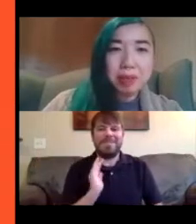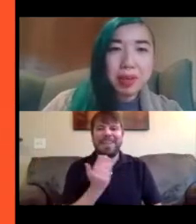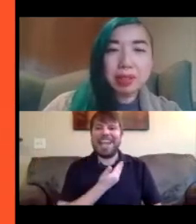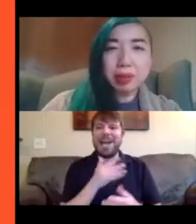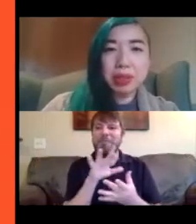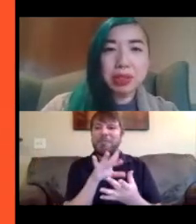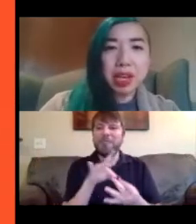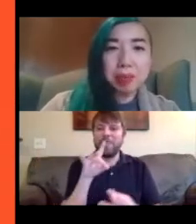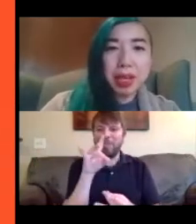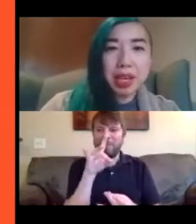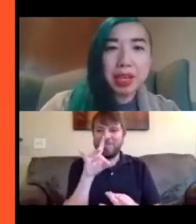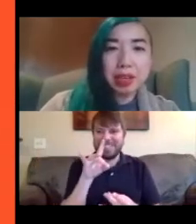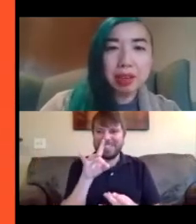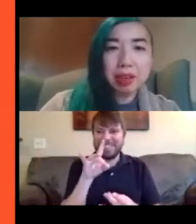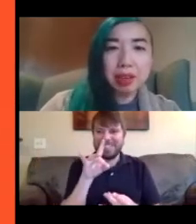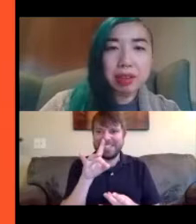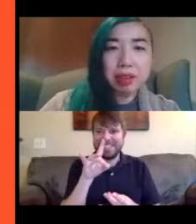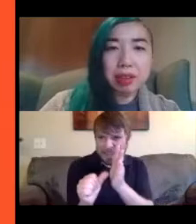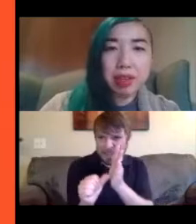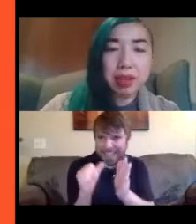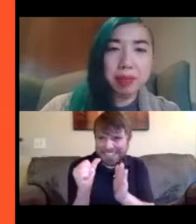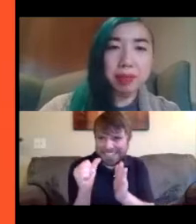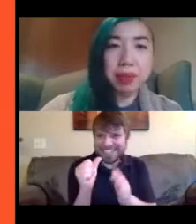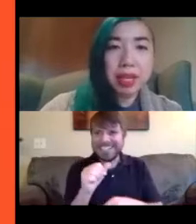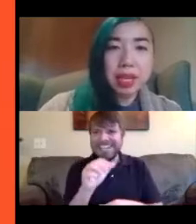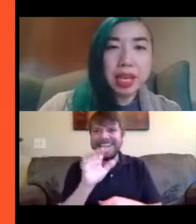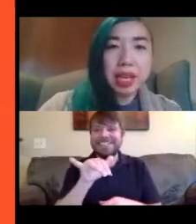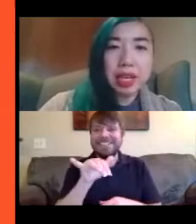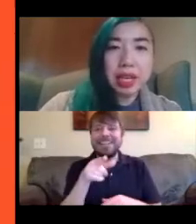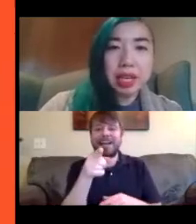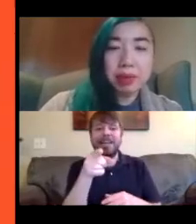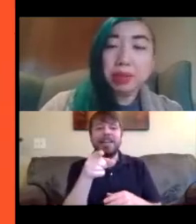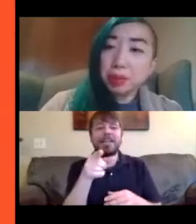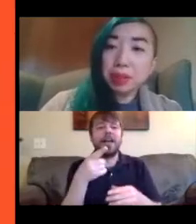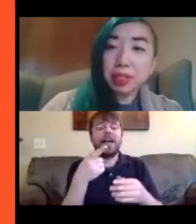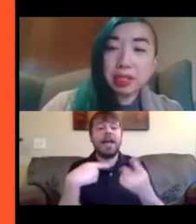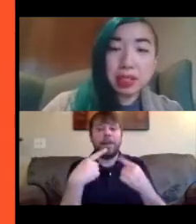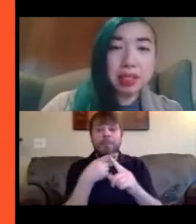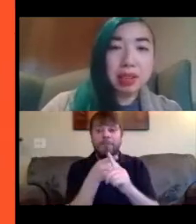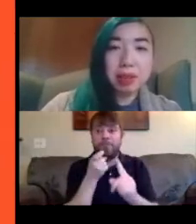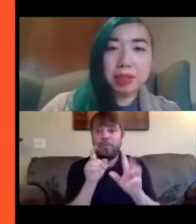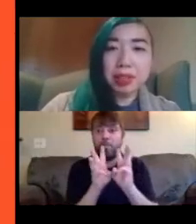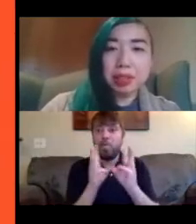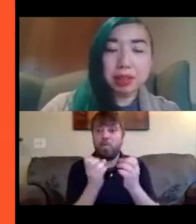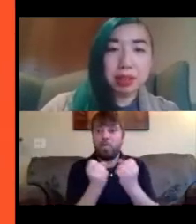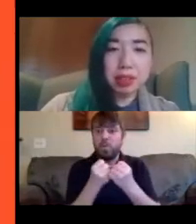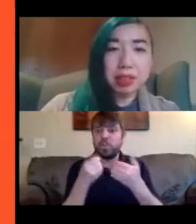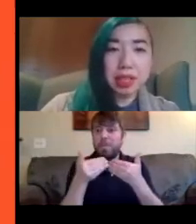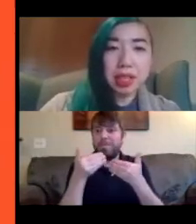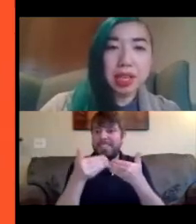and this workshop came out of a workshop series that I did recently--earlier this year--and